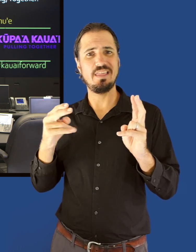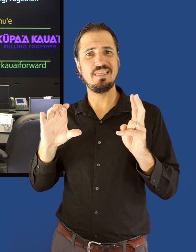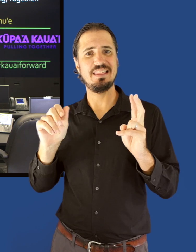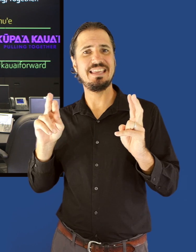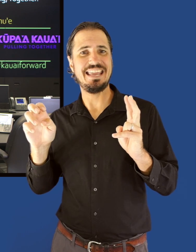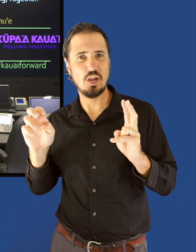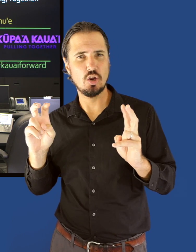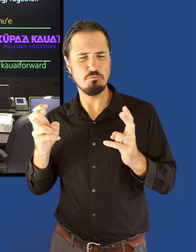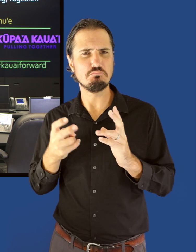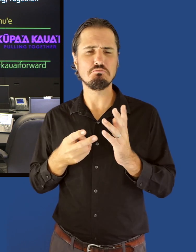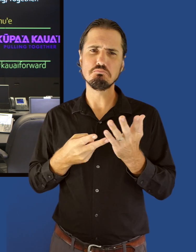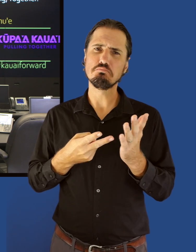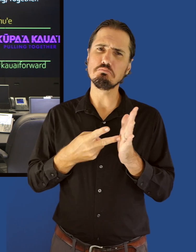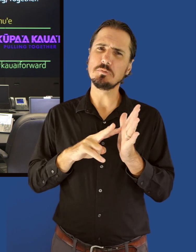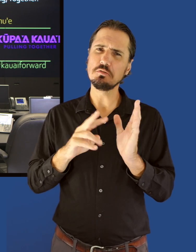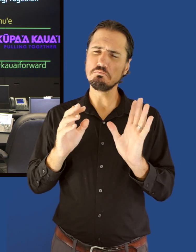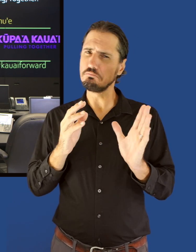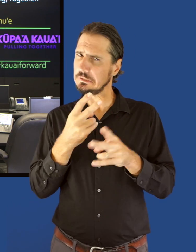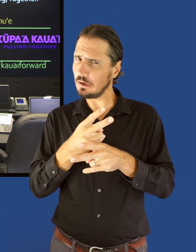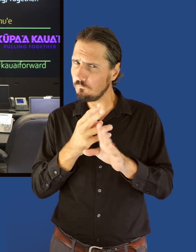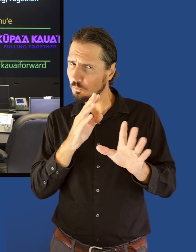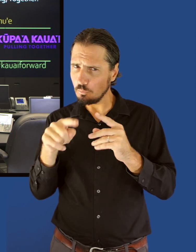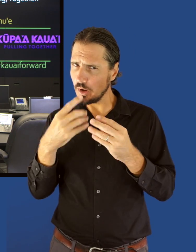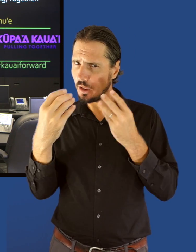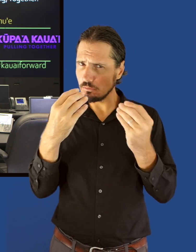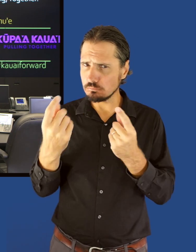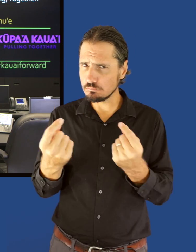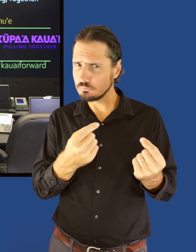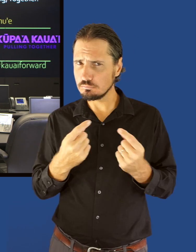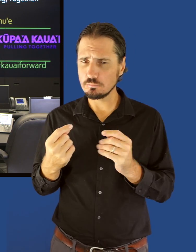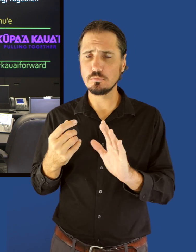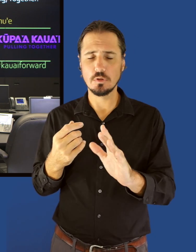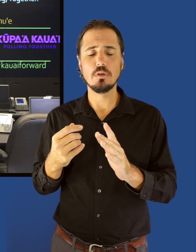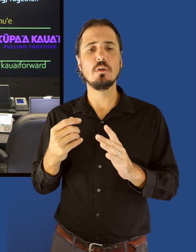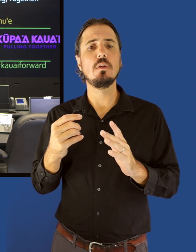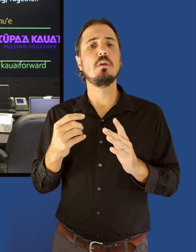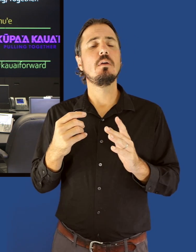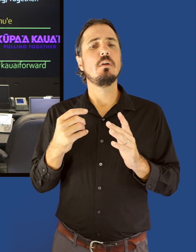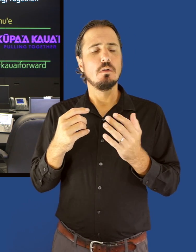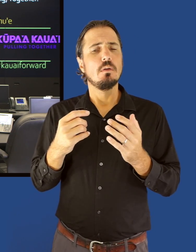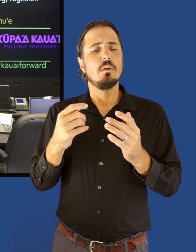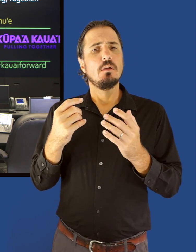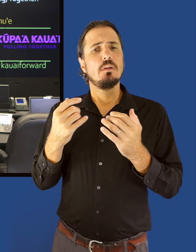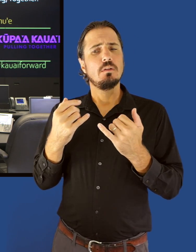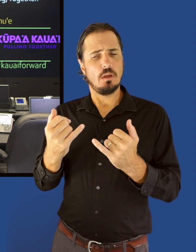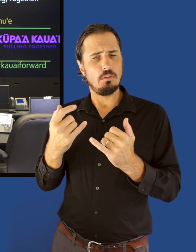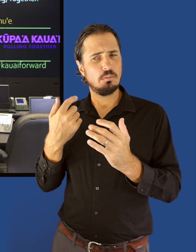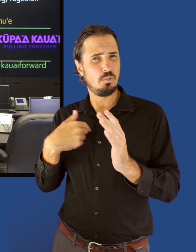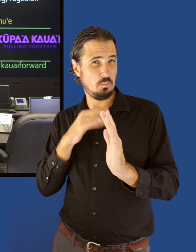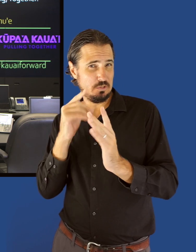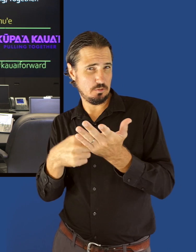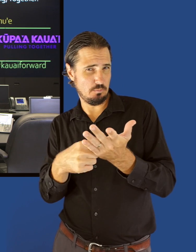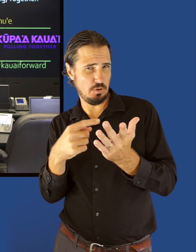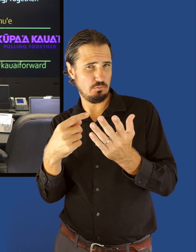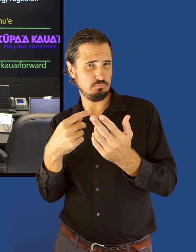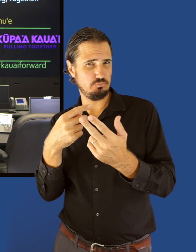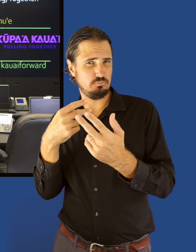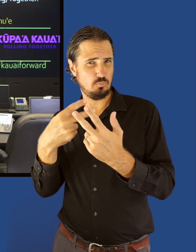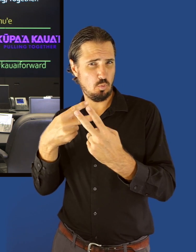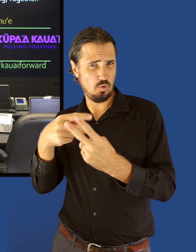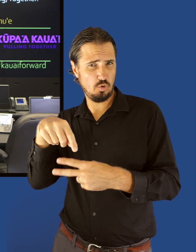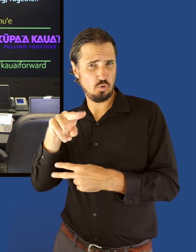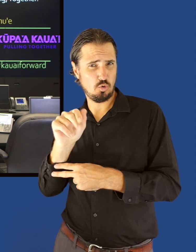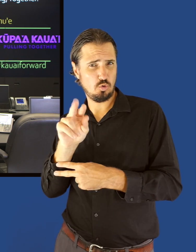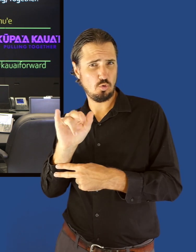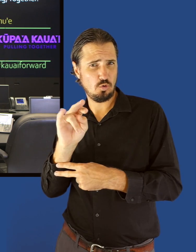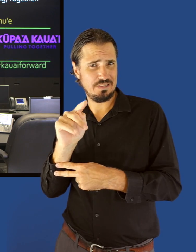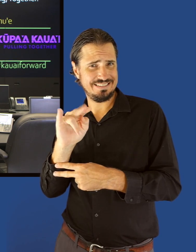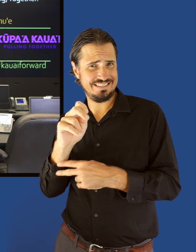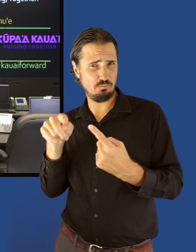The Governor’s Emergency Proclamation also focuses on the mandatory traveler quarantine, but we’ll talk about quarantines more in just a minute.